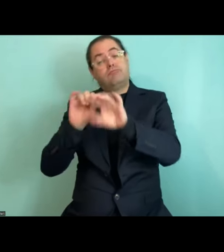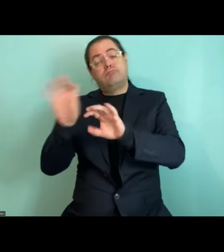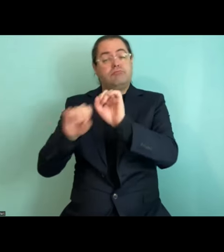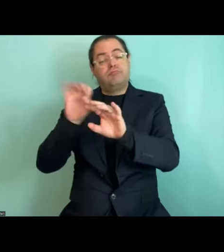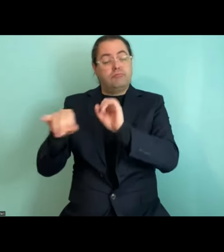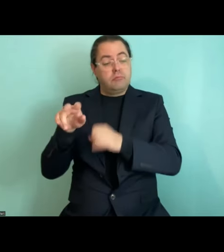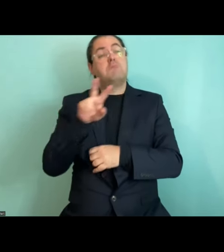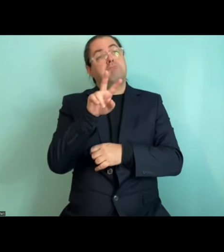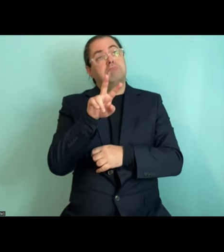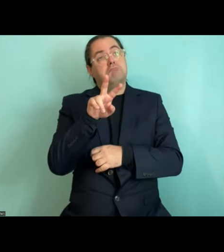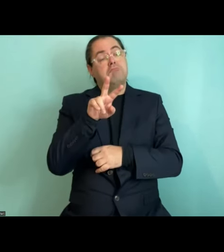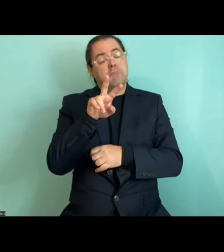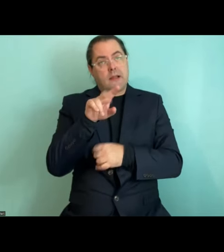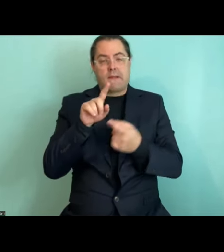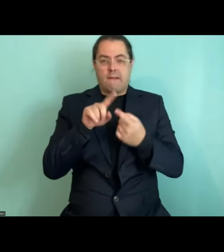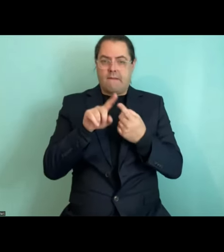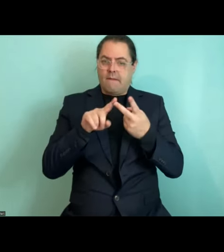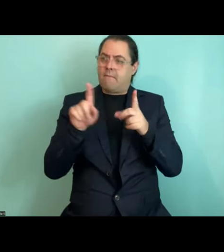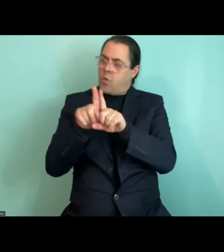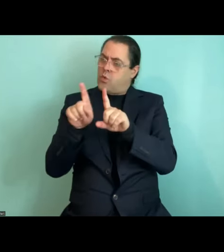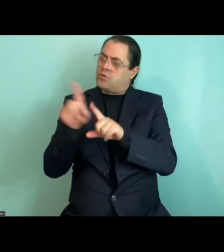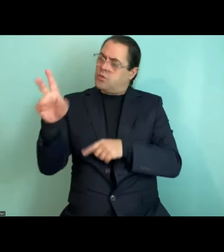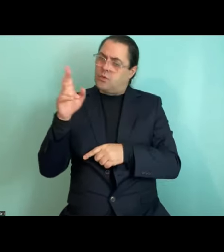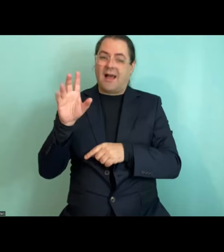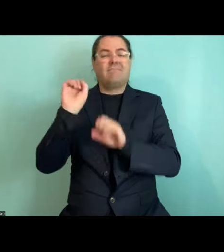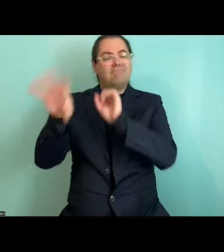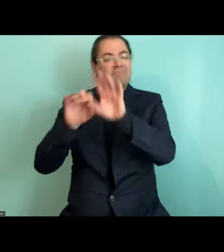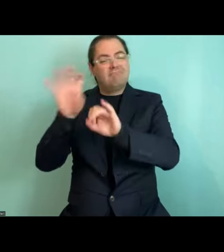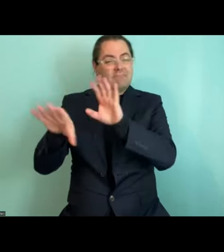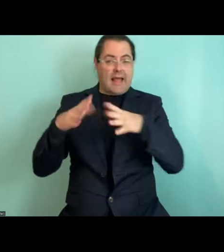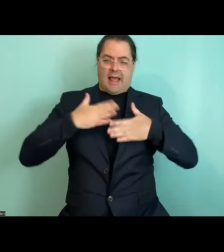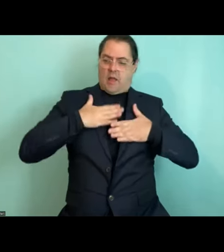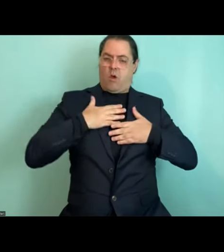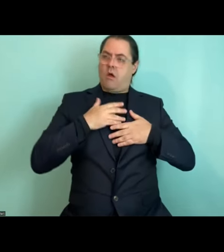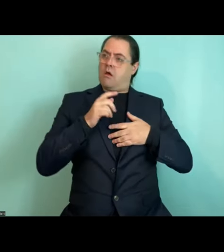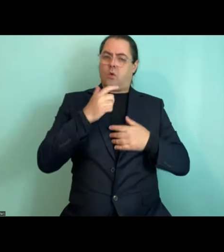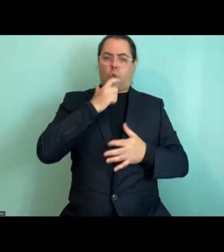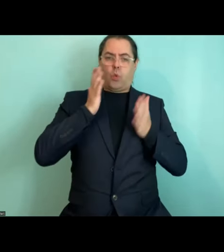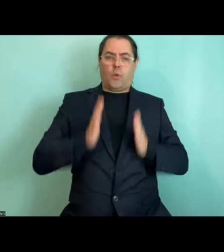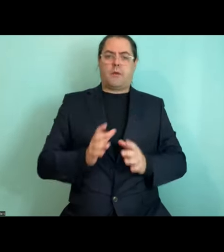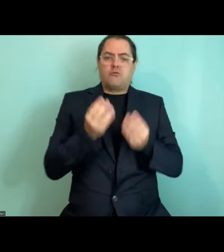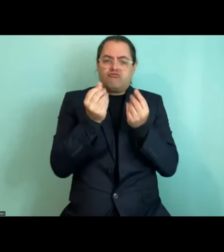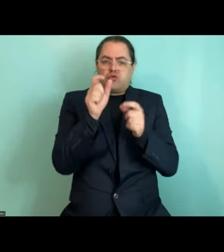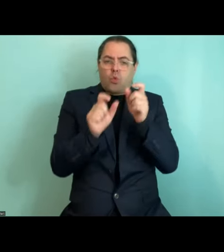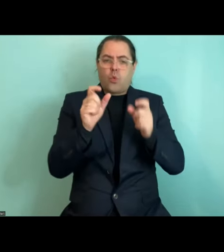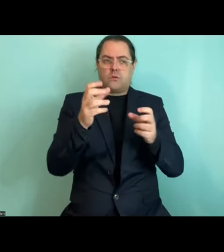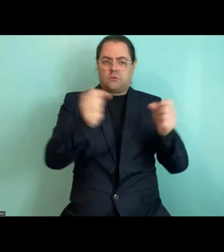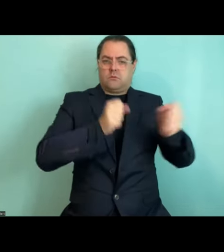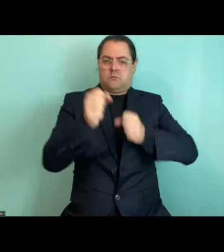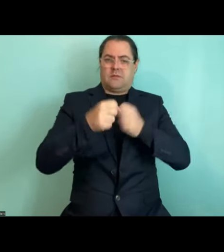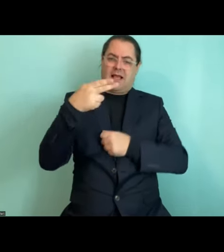Lee manager. If a girl lives on big basket for good bad will see the quarterback before